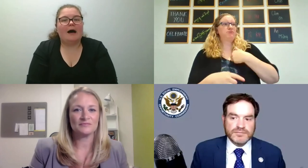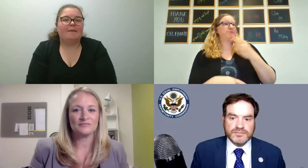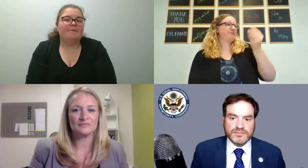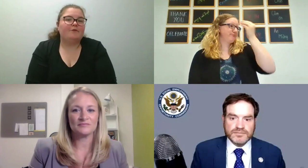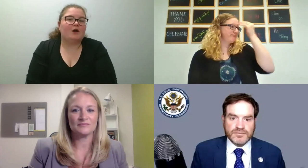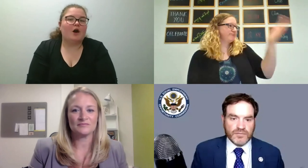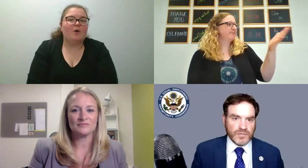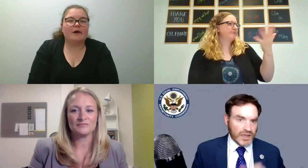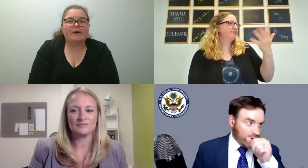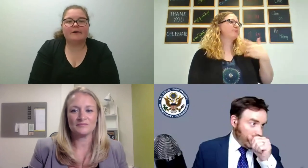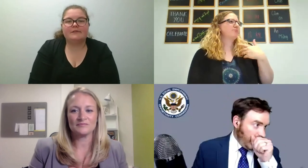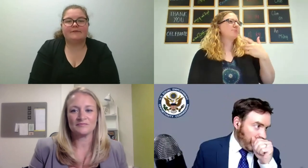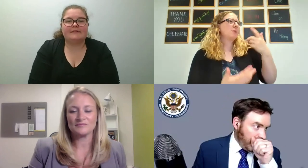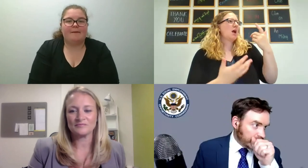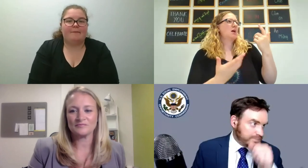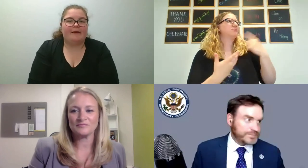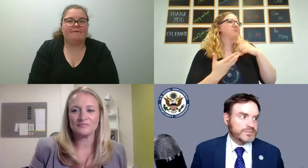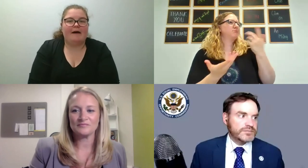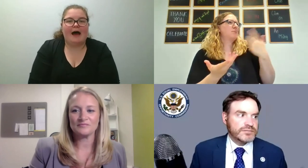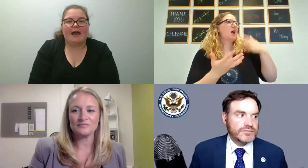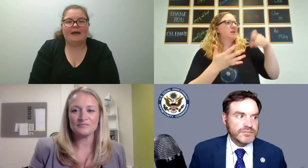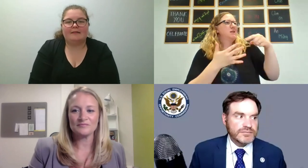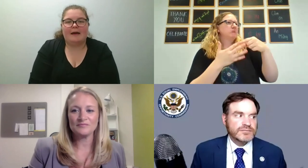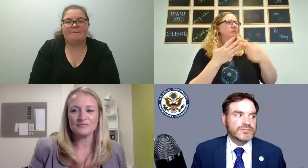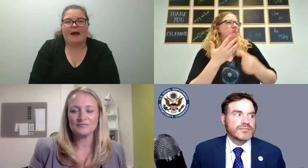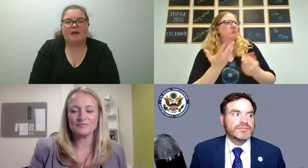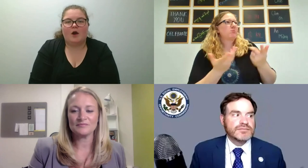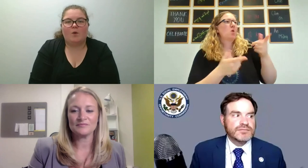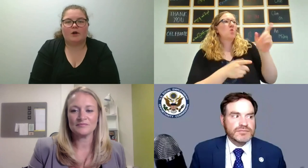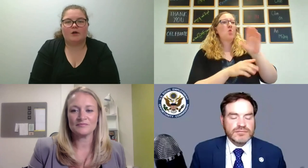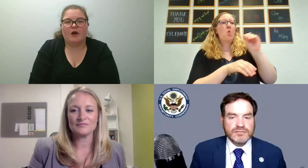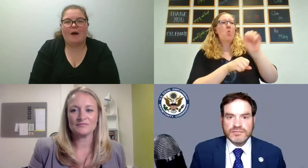For coworkers, for example, if I let my coworker know